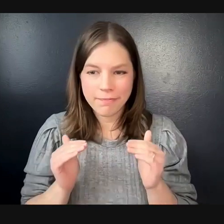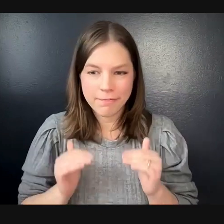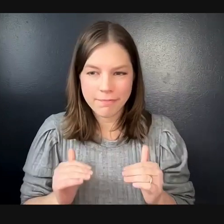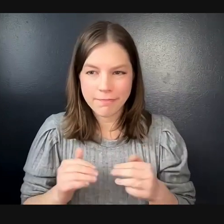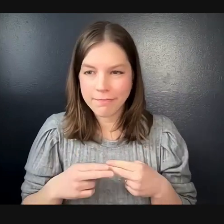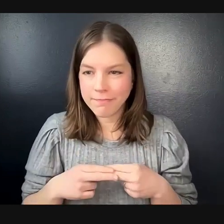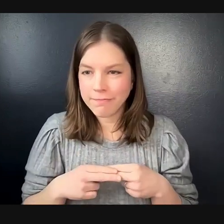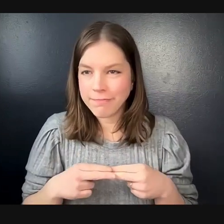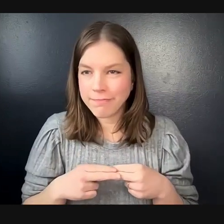Next slide, please.